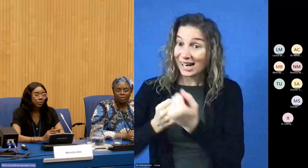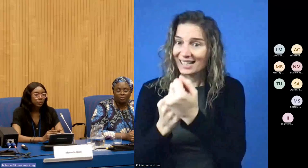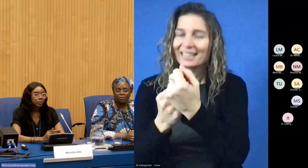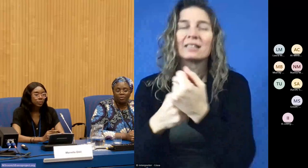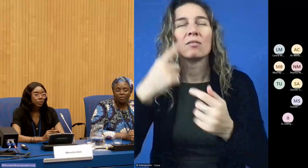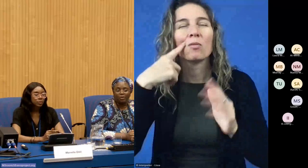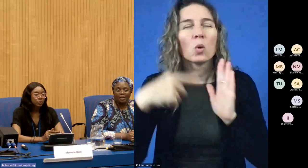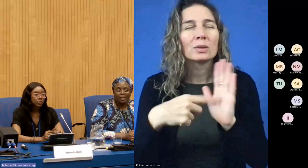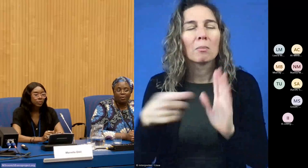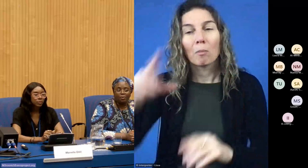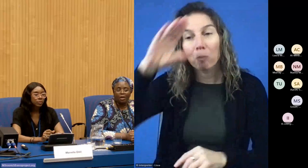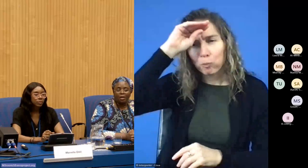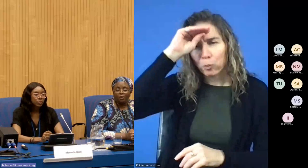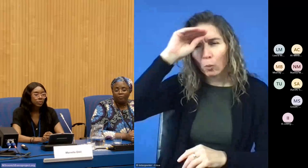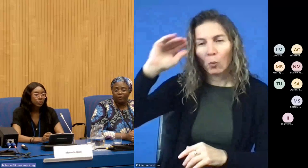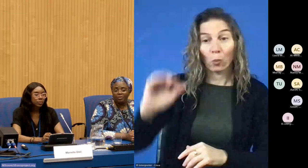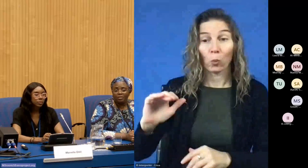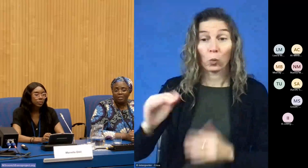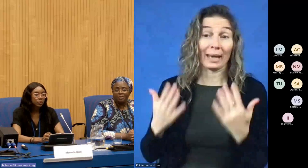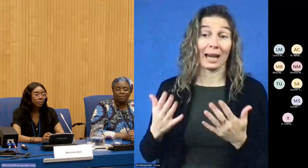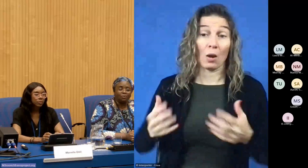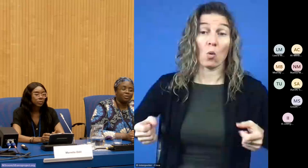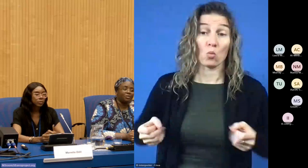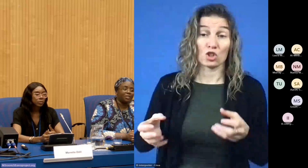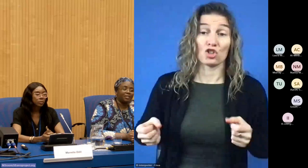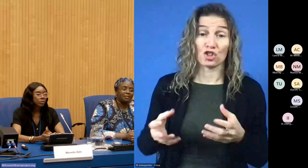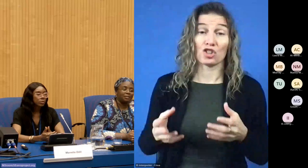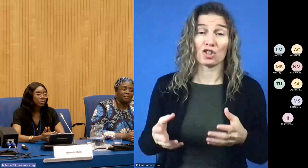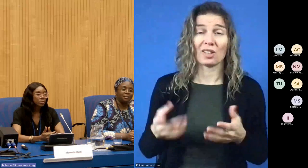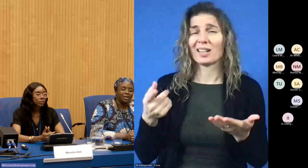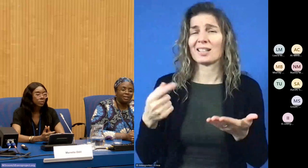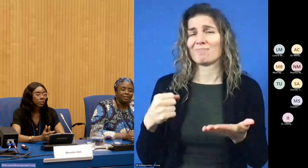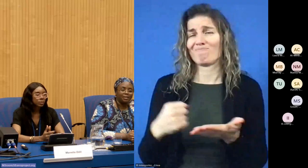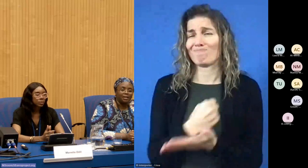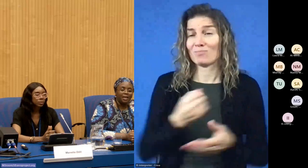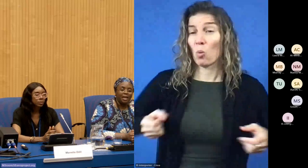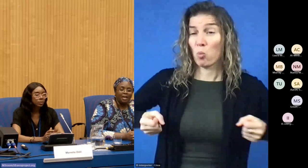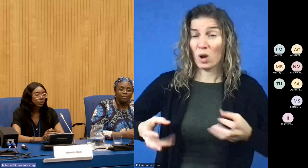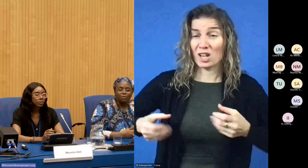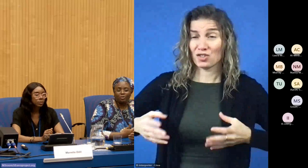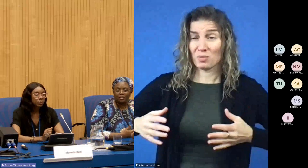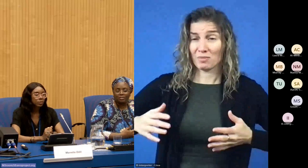is in a wheelchair right now, unfortunately he is in a wheelchair that isn't his size. So those are